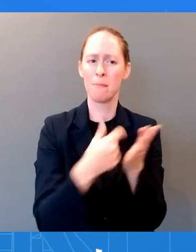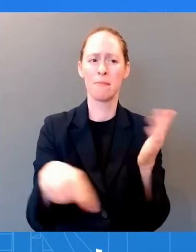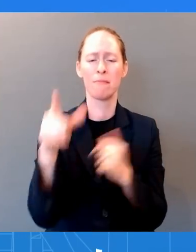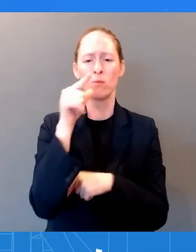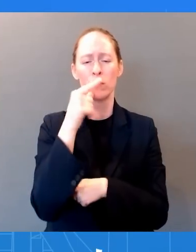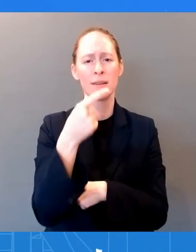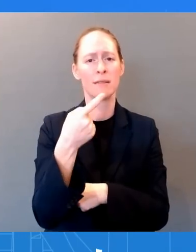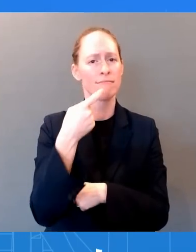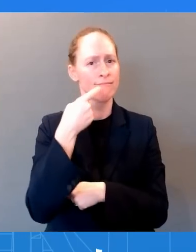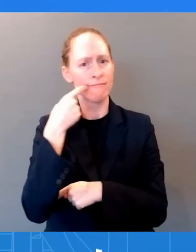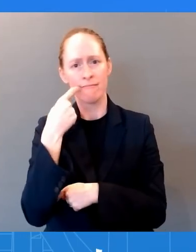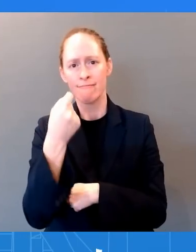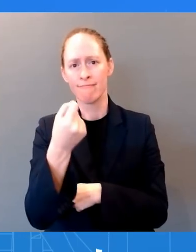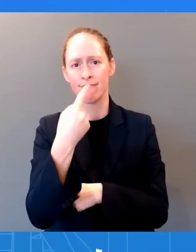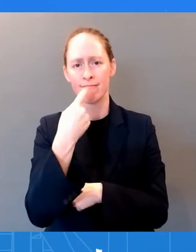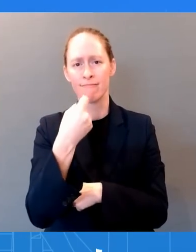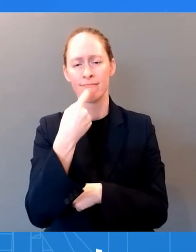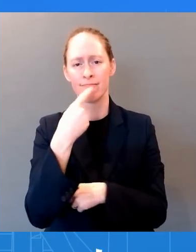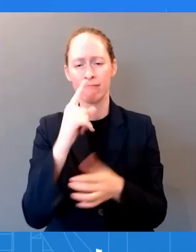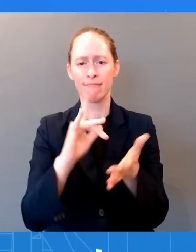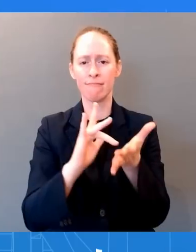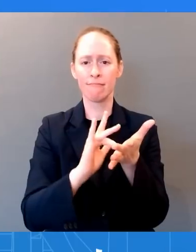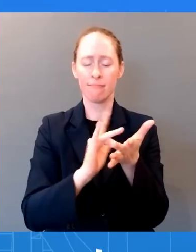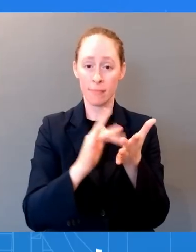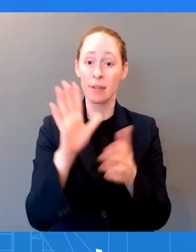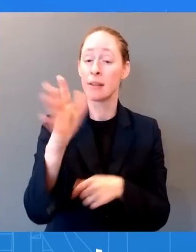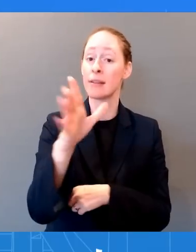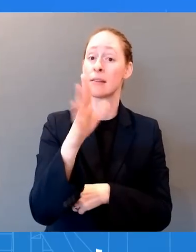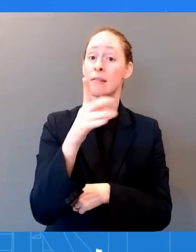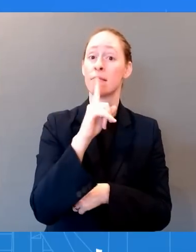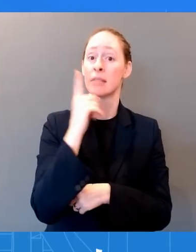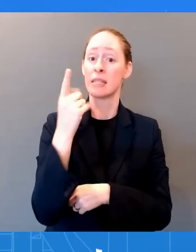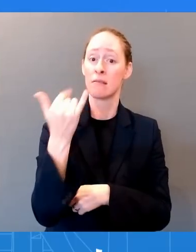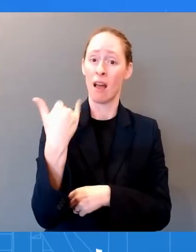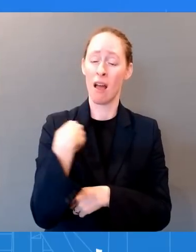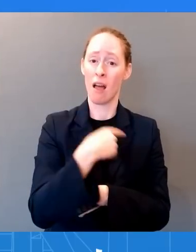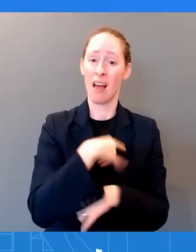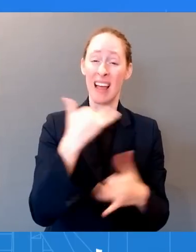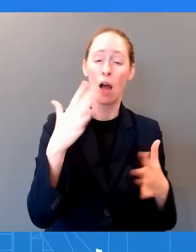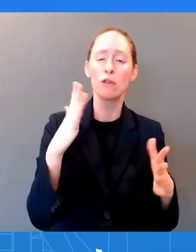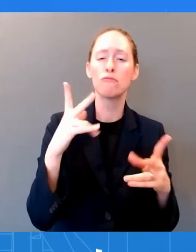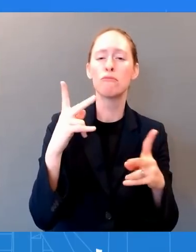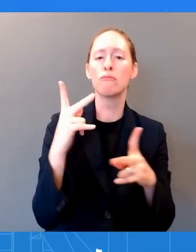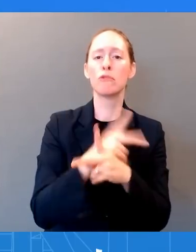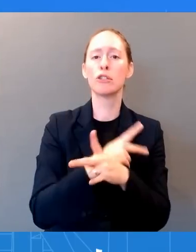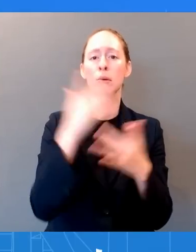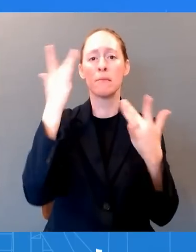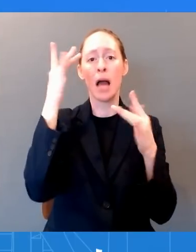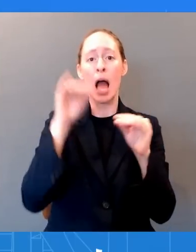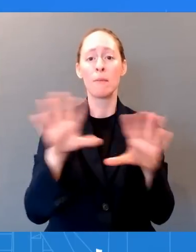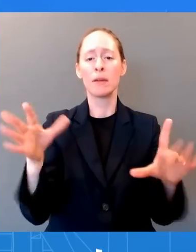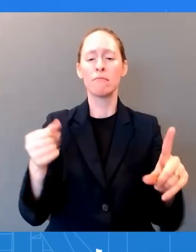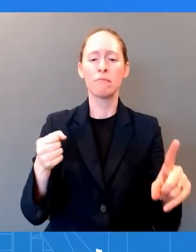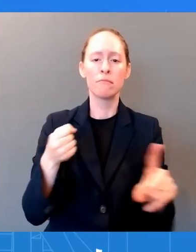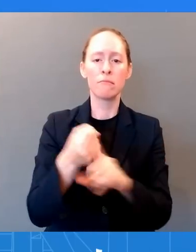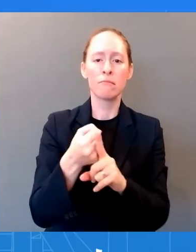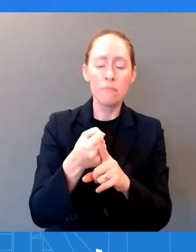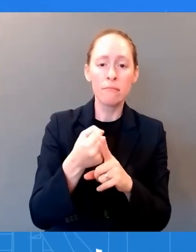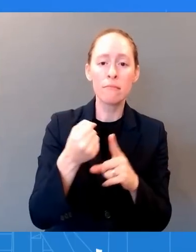which has worsened during the course of the pandemic, sadly. Untreated addiction and overdose deaths require urgent attention